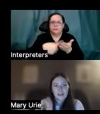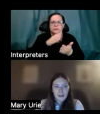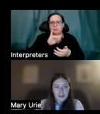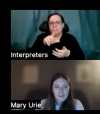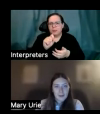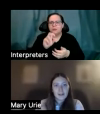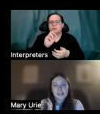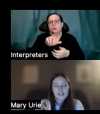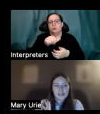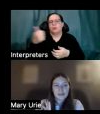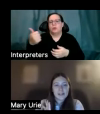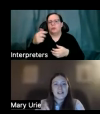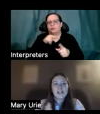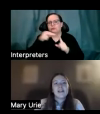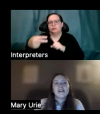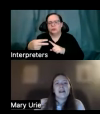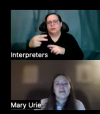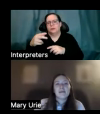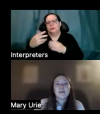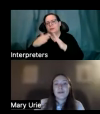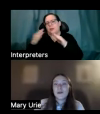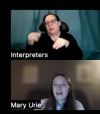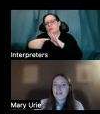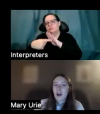they're all on the floor and discussing bills, you do have an